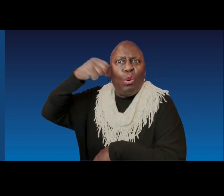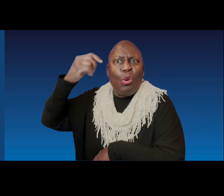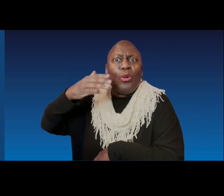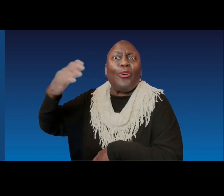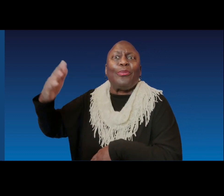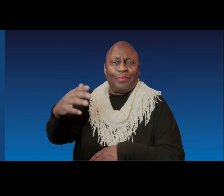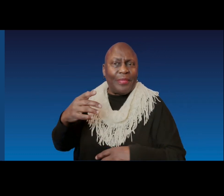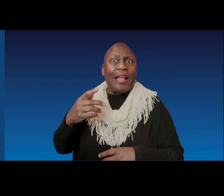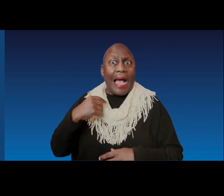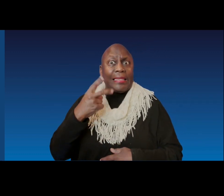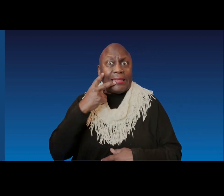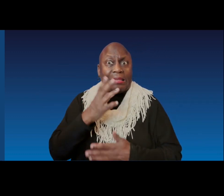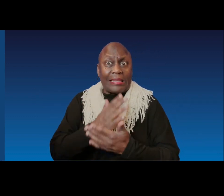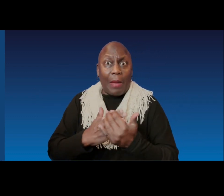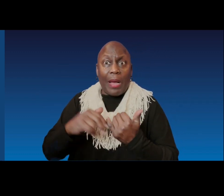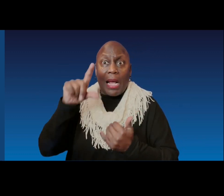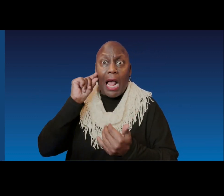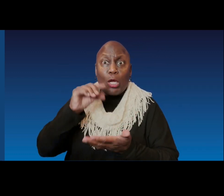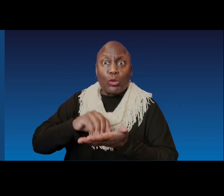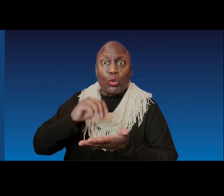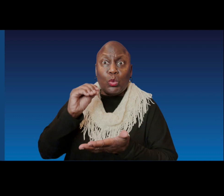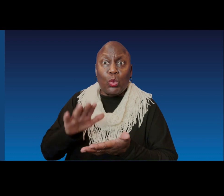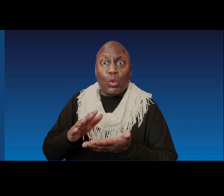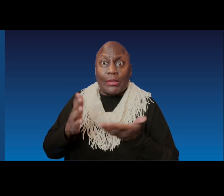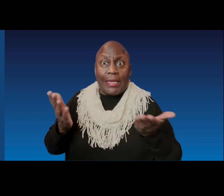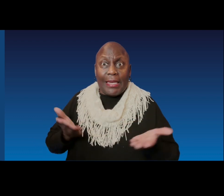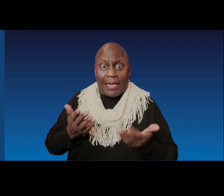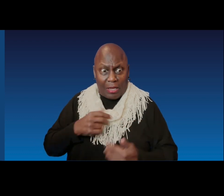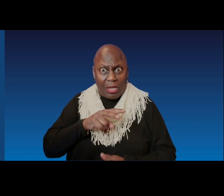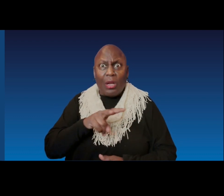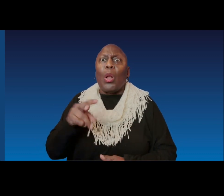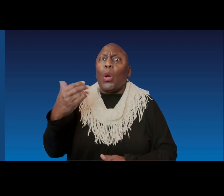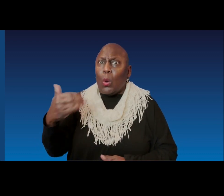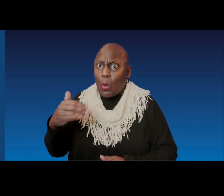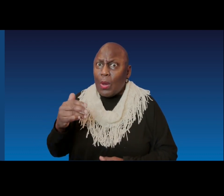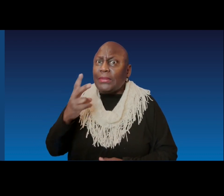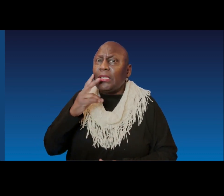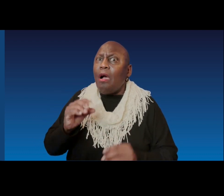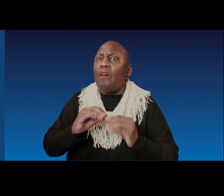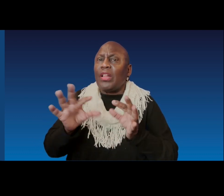It will impact the rest of that person's life. I've seen some Gallaudet students